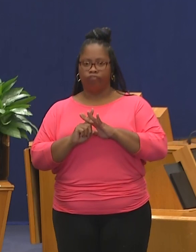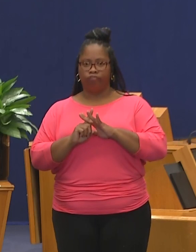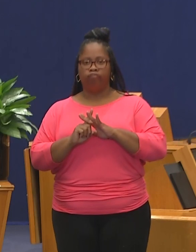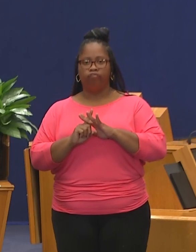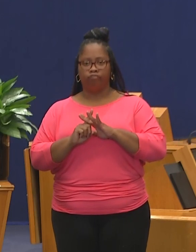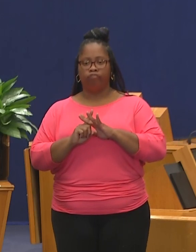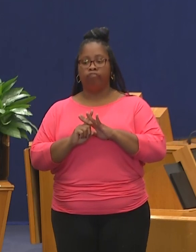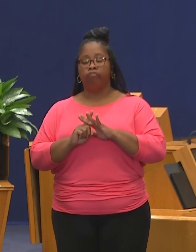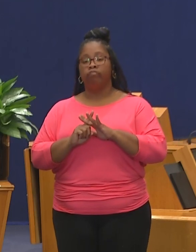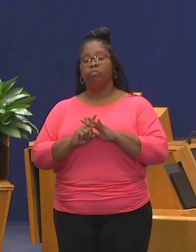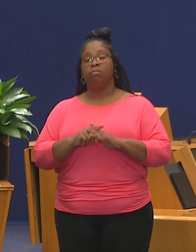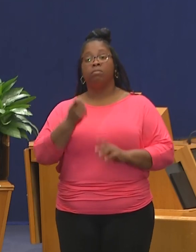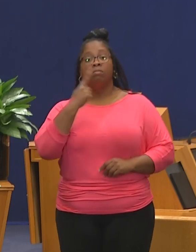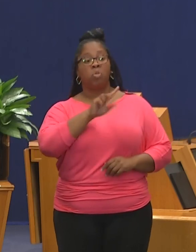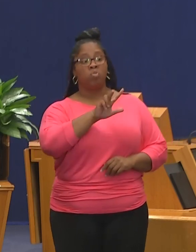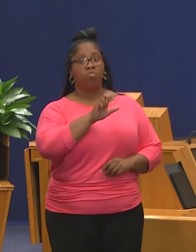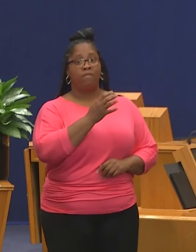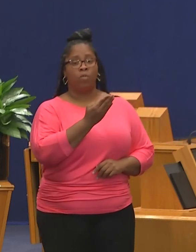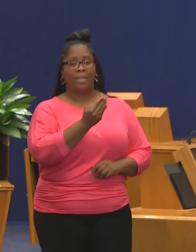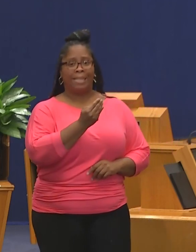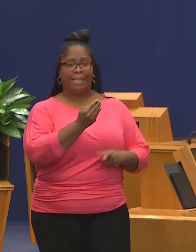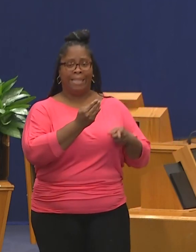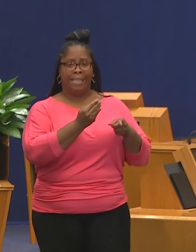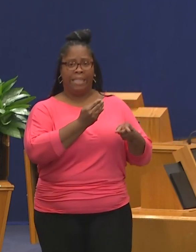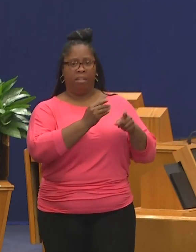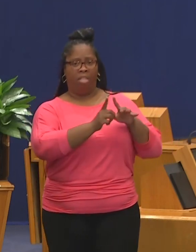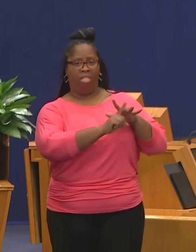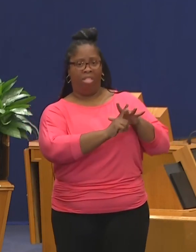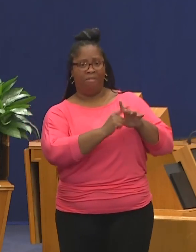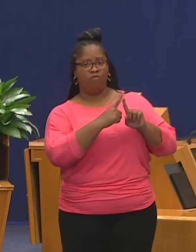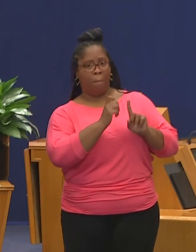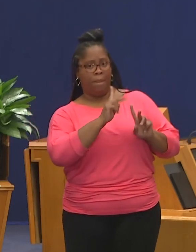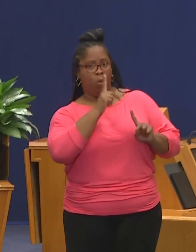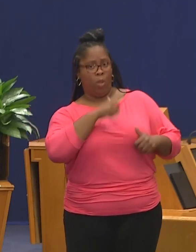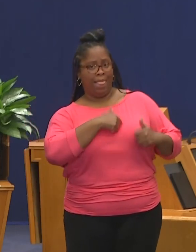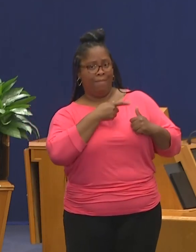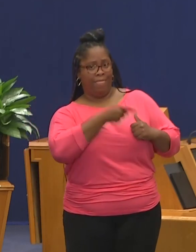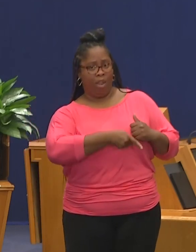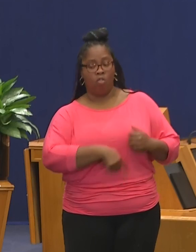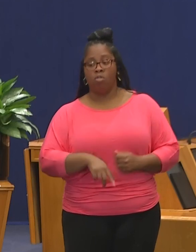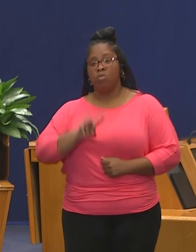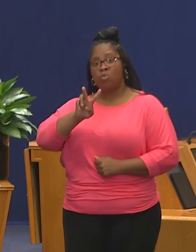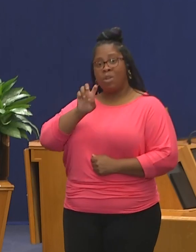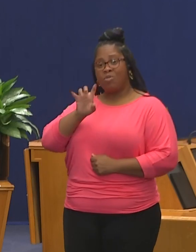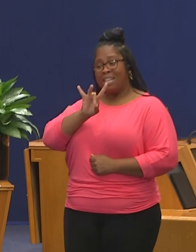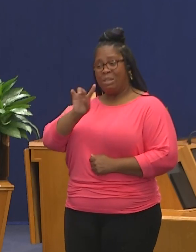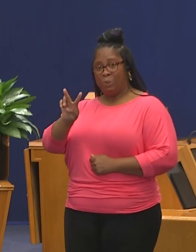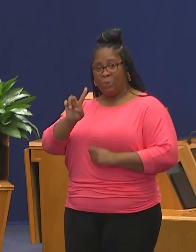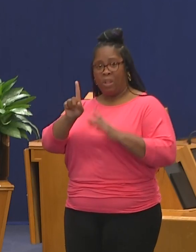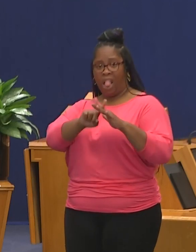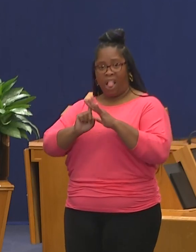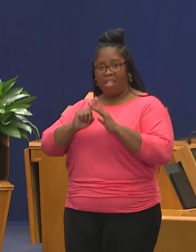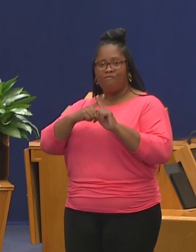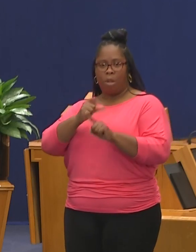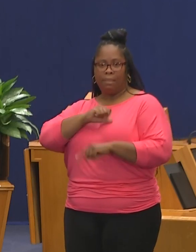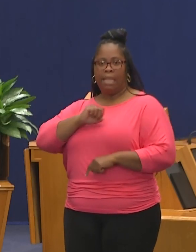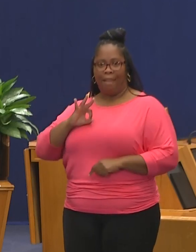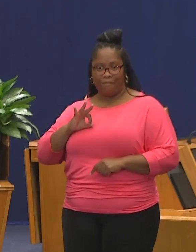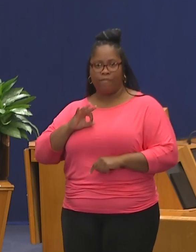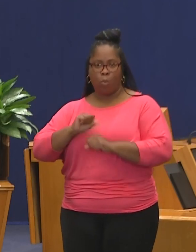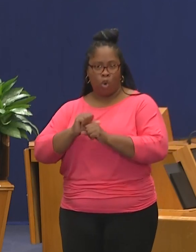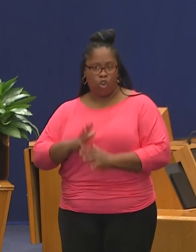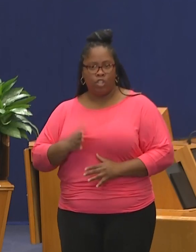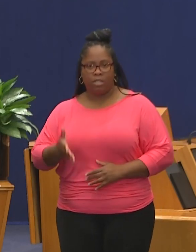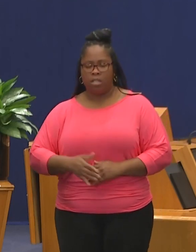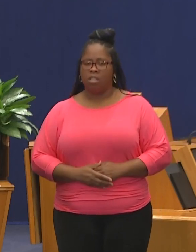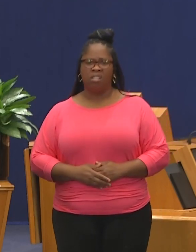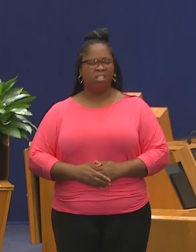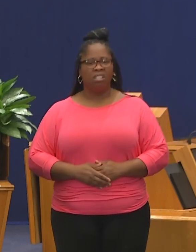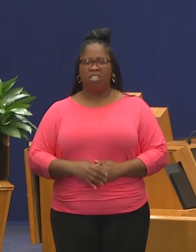AND THIS INCLUDES 314 CASES